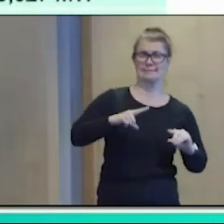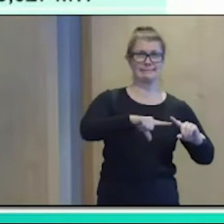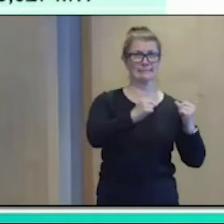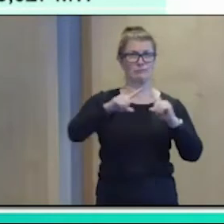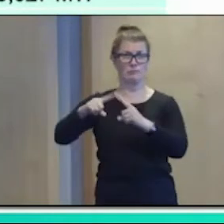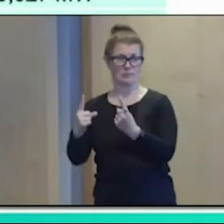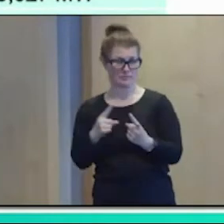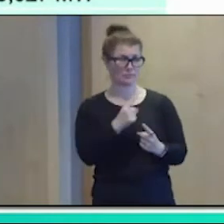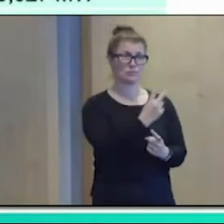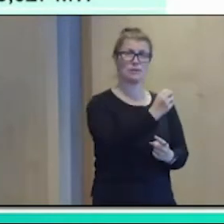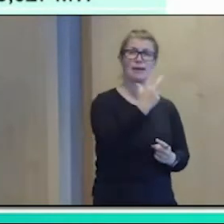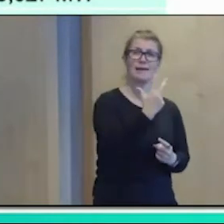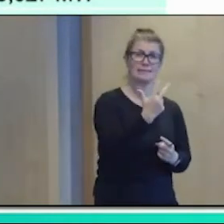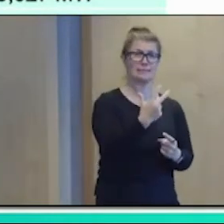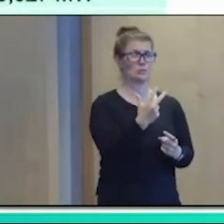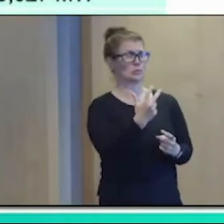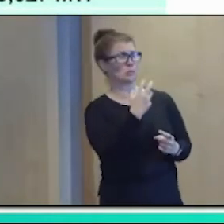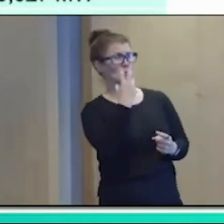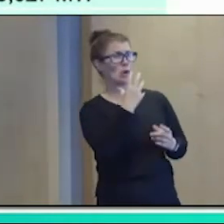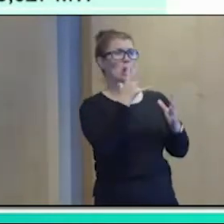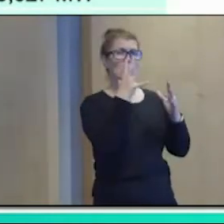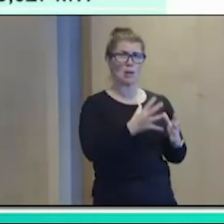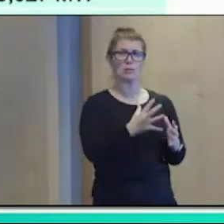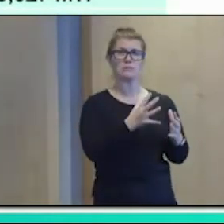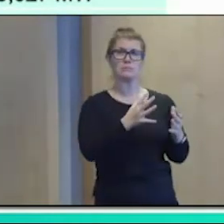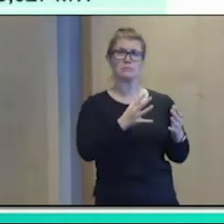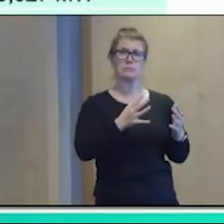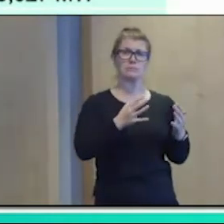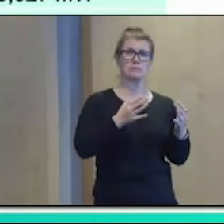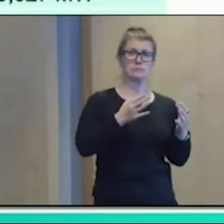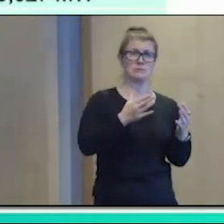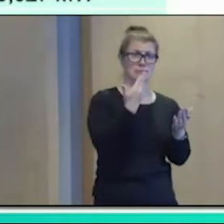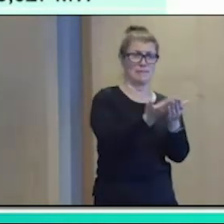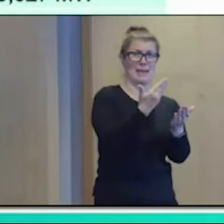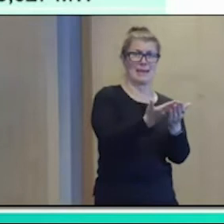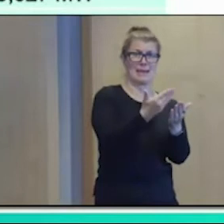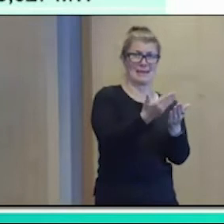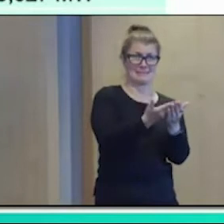there was extremely high demand it was at that point a record it was obviously beaten again this